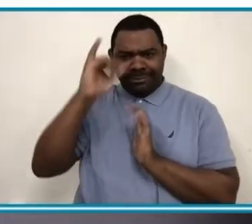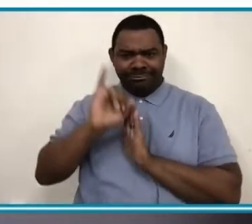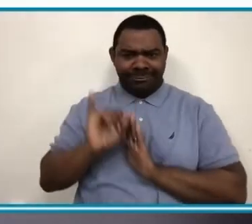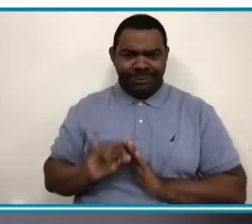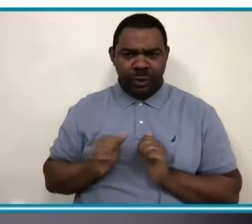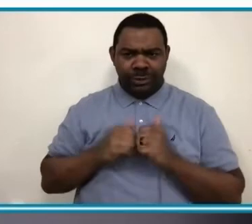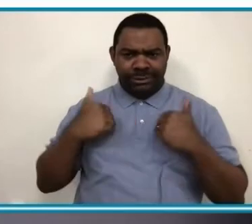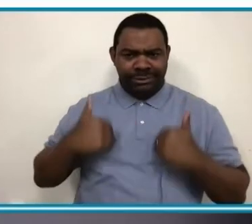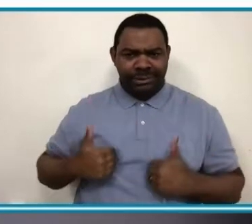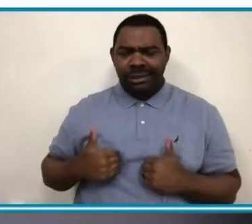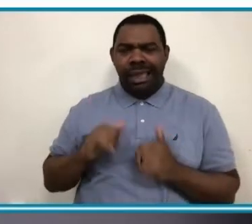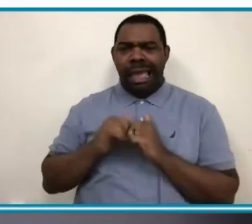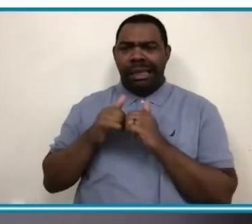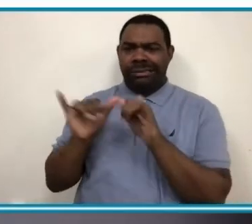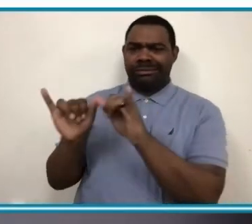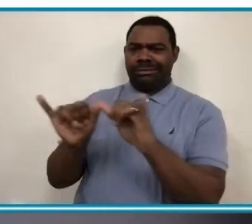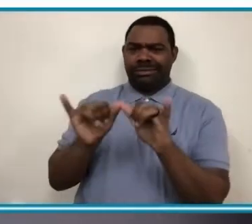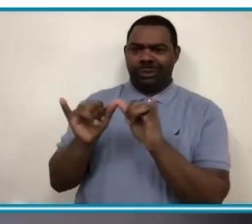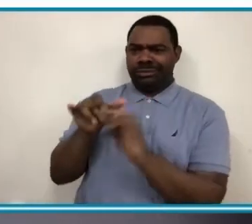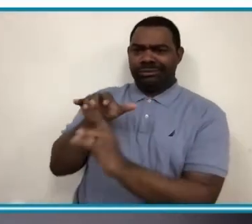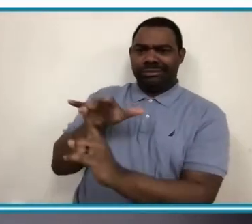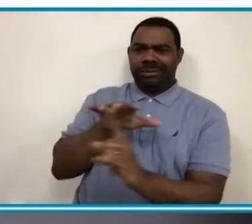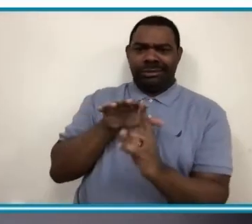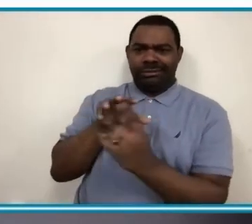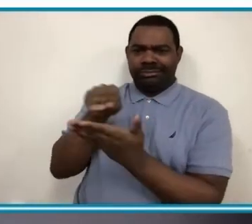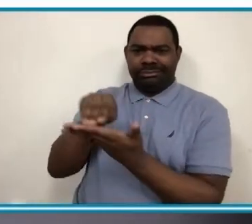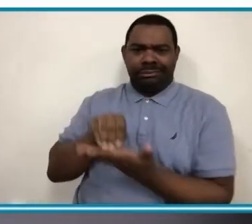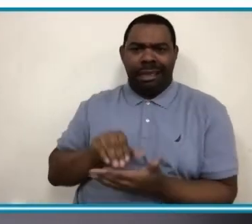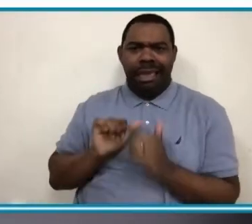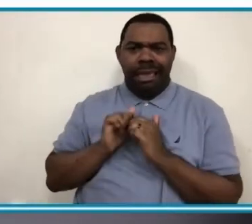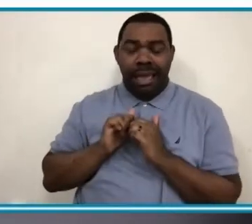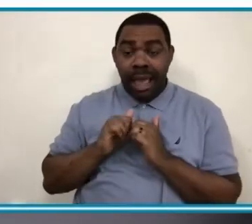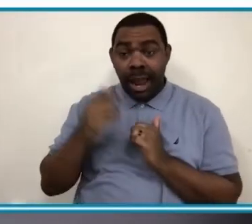Panelists, which of you, I know each of you can speak to this, of course.